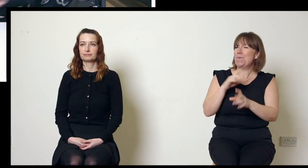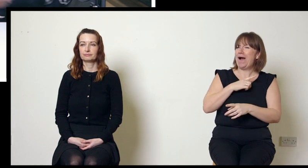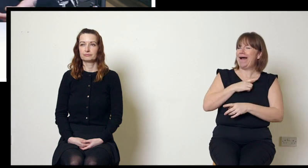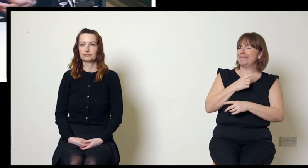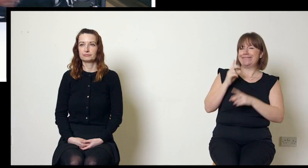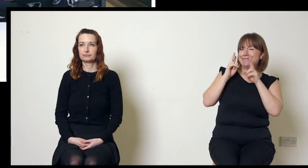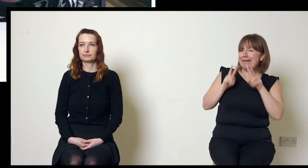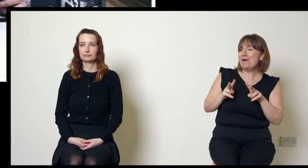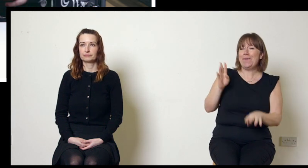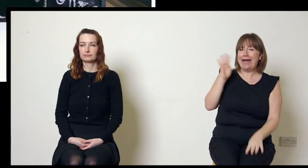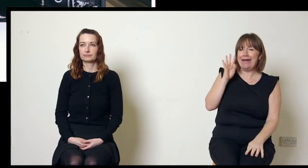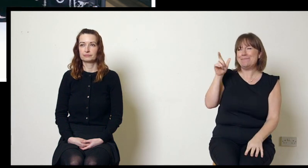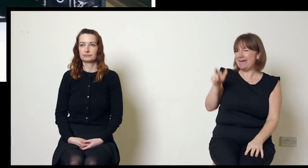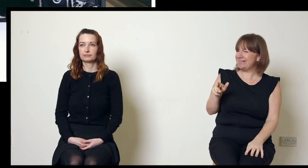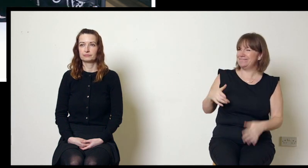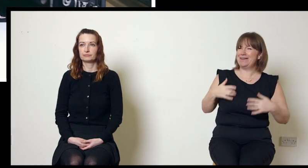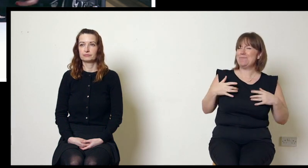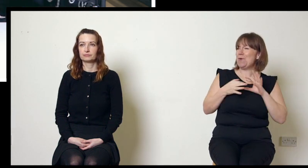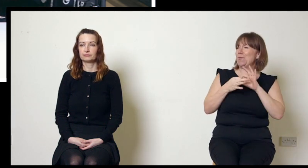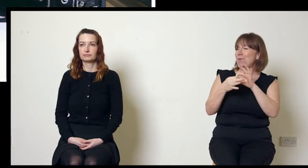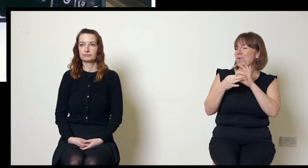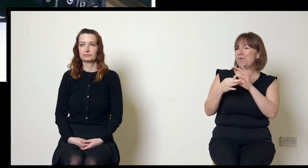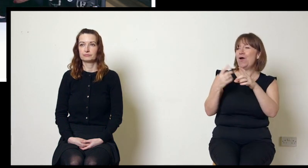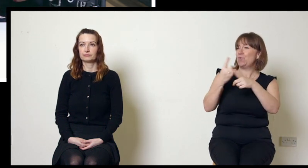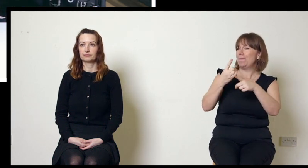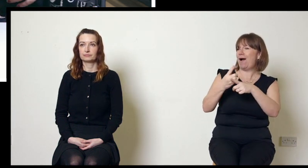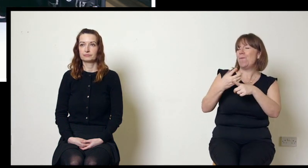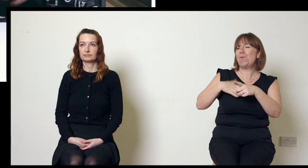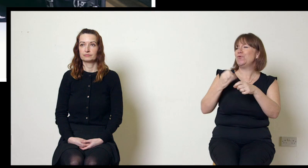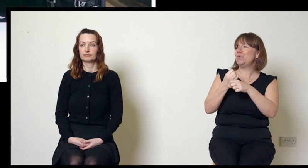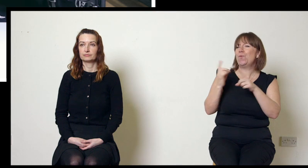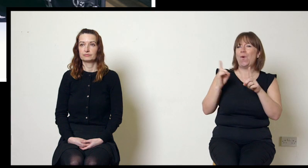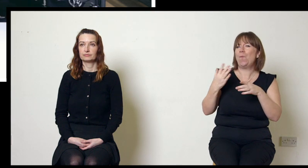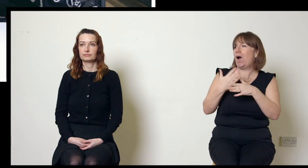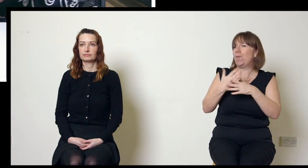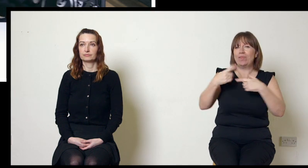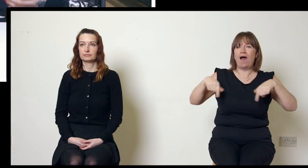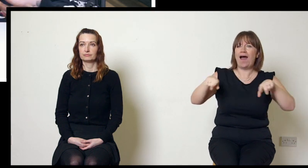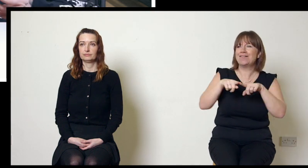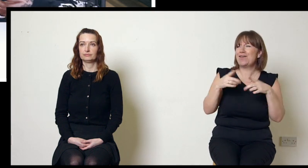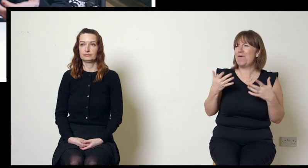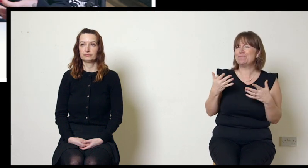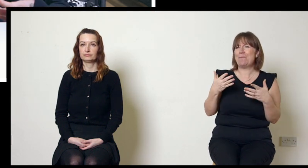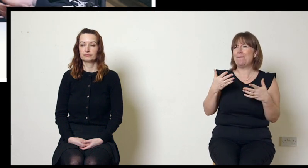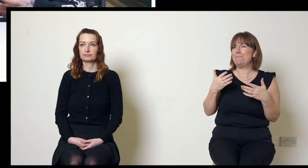or hear the person talk about what they want to do working with us. And I think, yeah, so it's kind of it's made it more accessible for the panel as well.